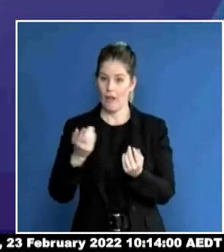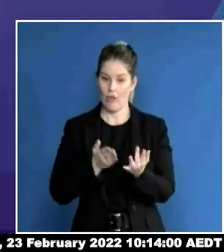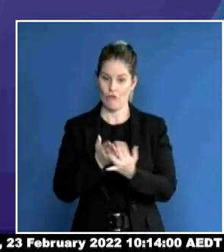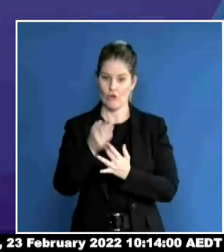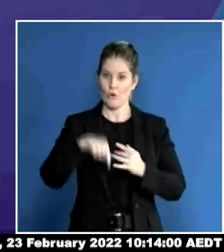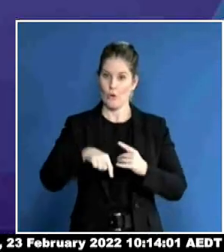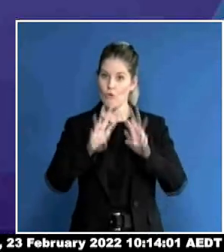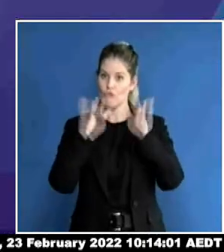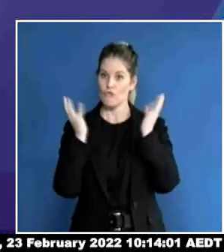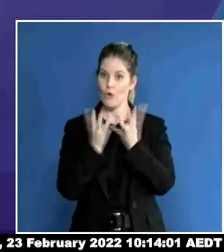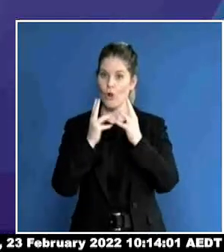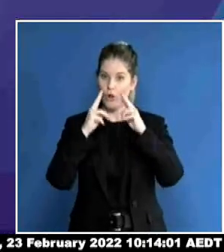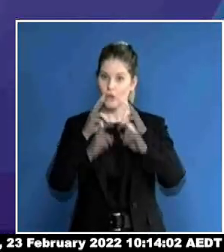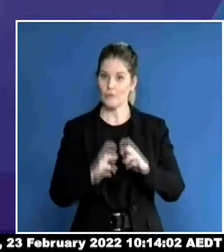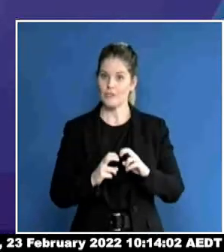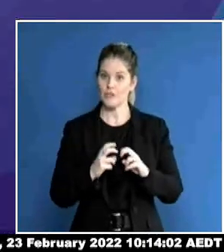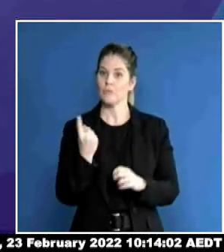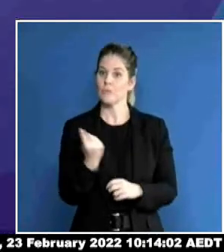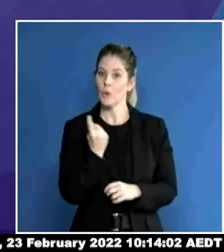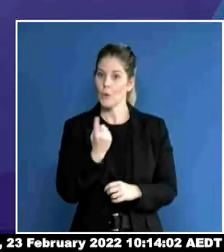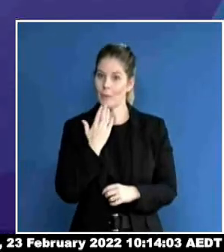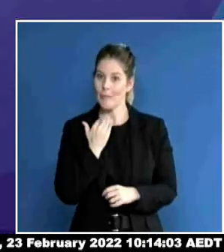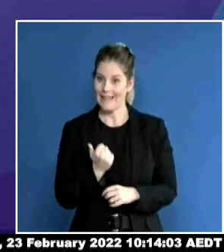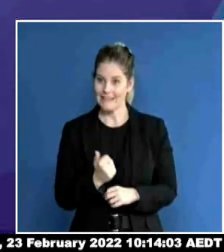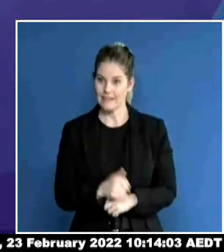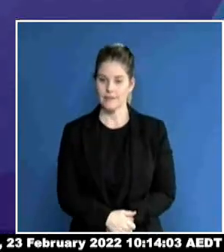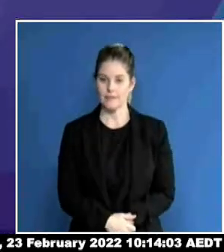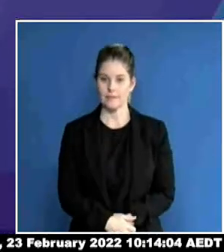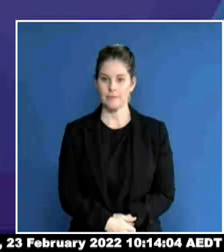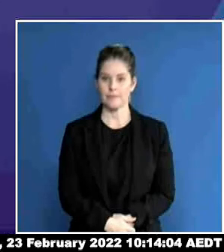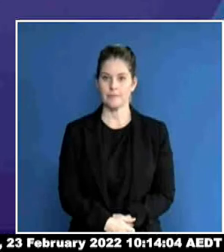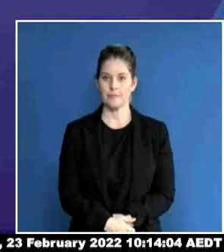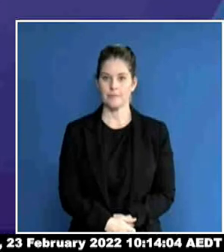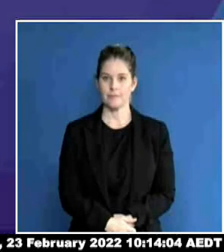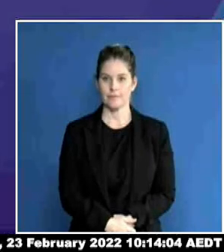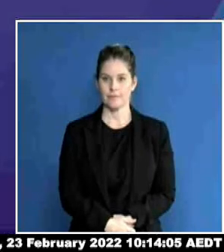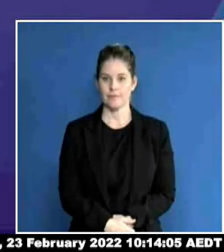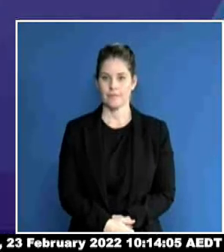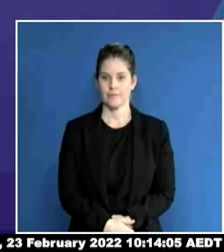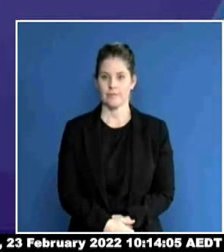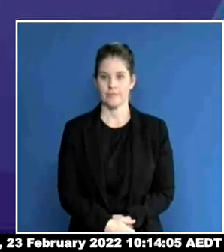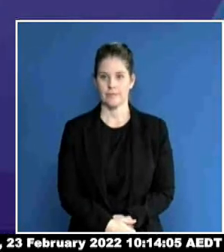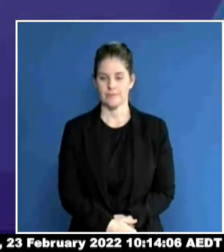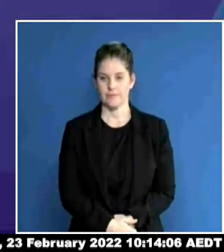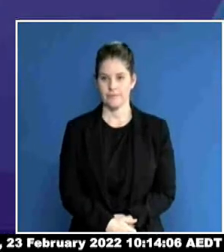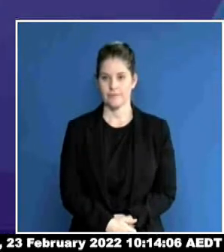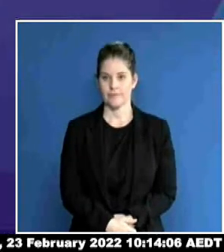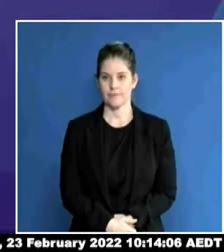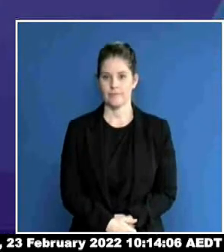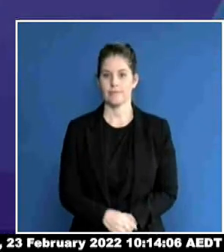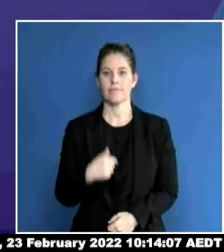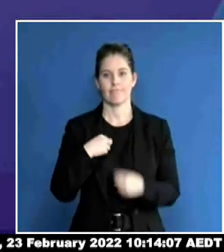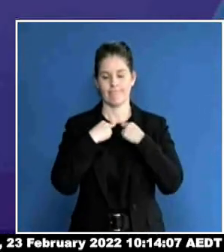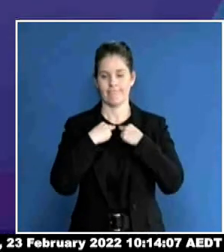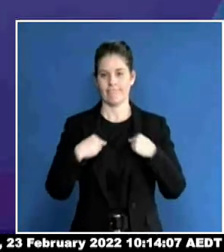If the Commission is pleased, Redwood SC, and I appear for the Commonwealth with Ms Robinson. CHAIR: Thank you, Mr Redwood.